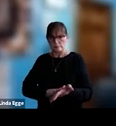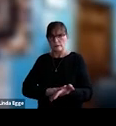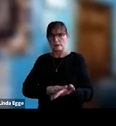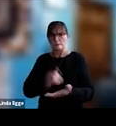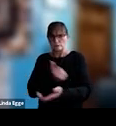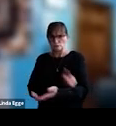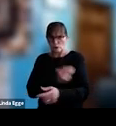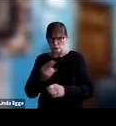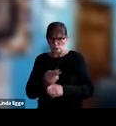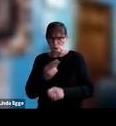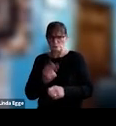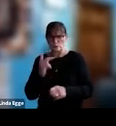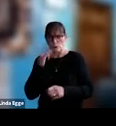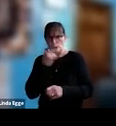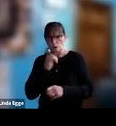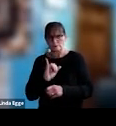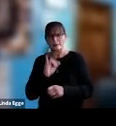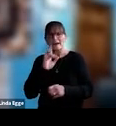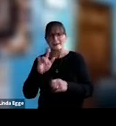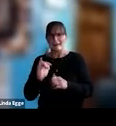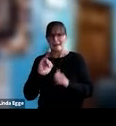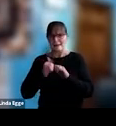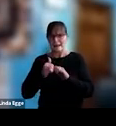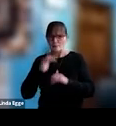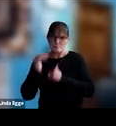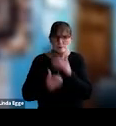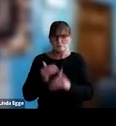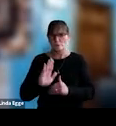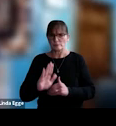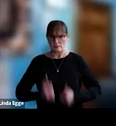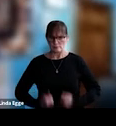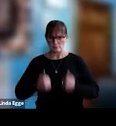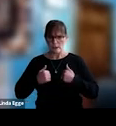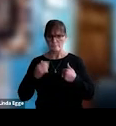and what it's looked like and how it's progressed over their life, the disability examiner